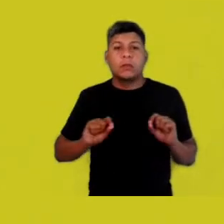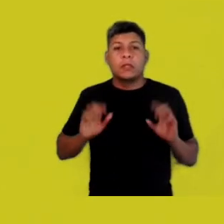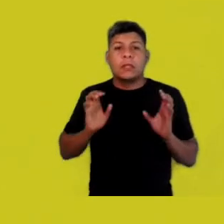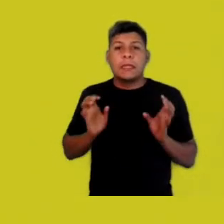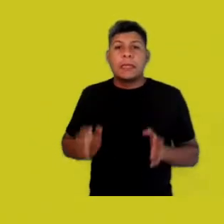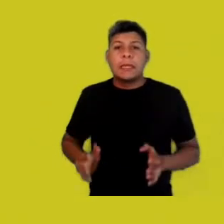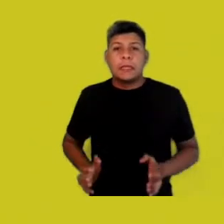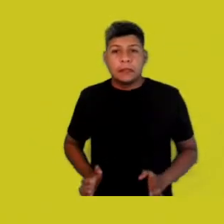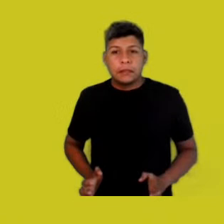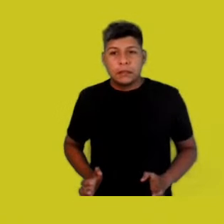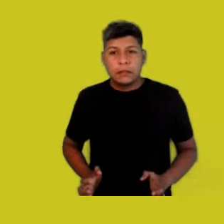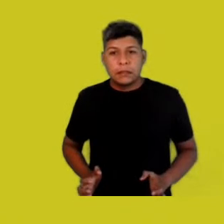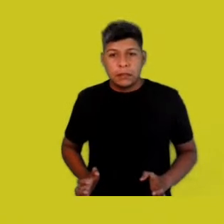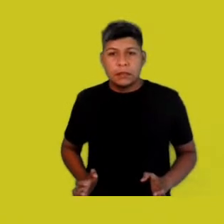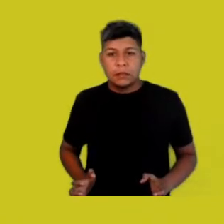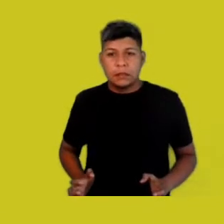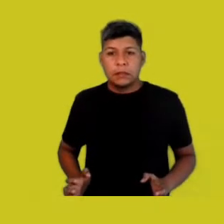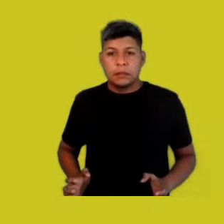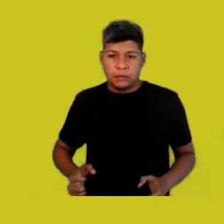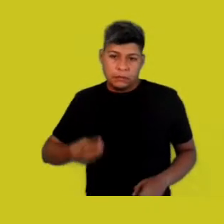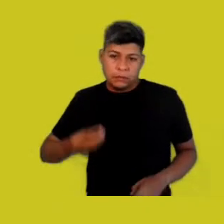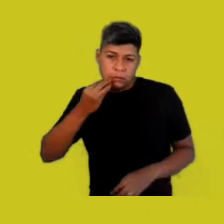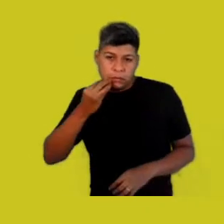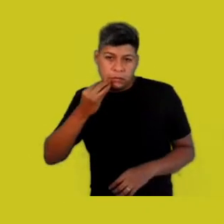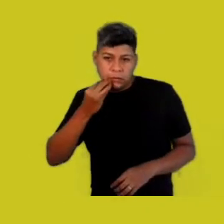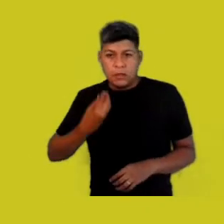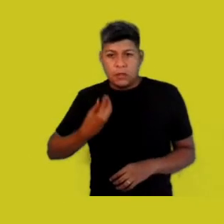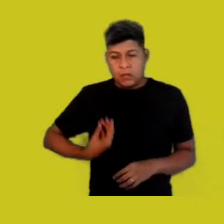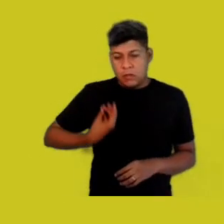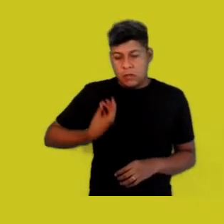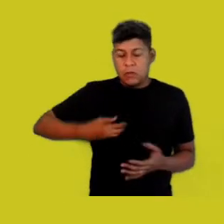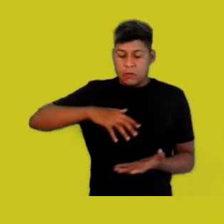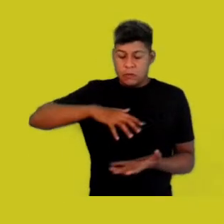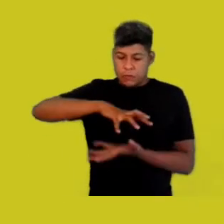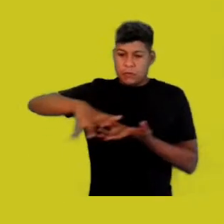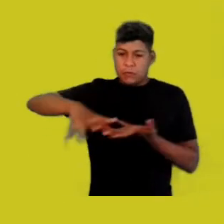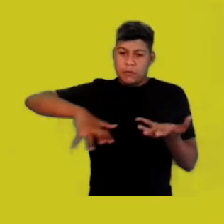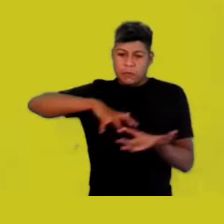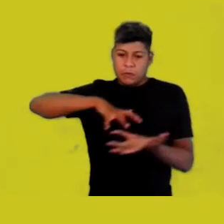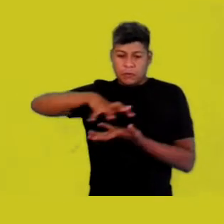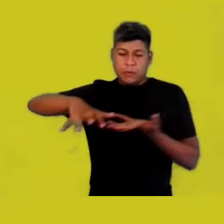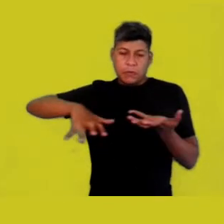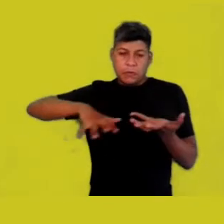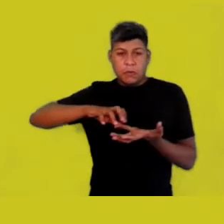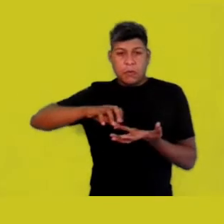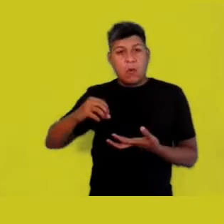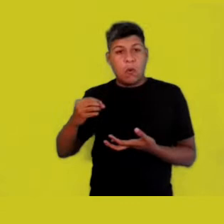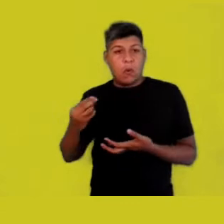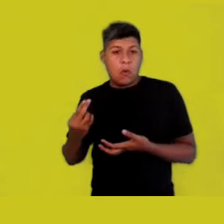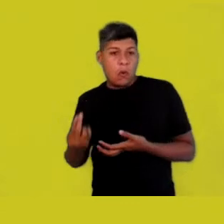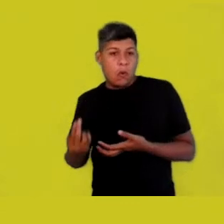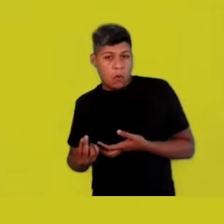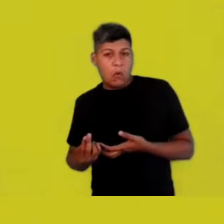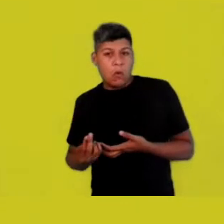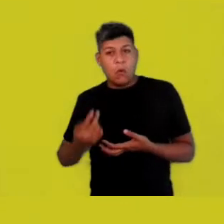and the possibilities of a collapsing existence or else, if you’re not thinking deeply about that,